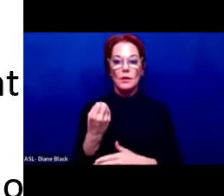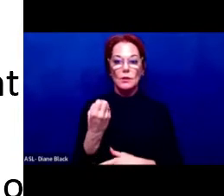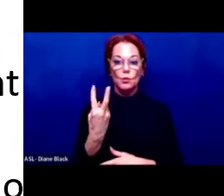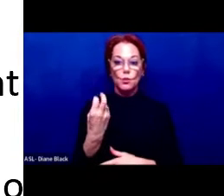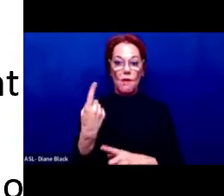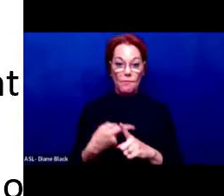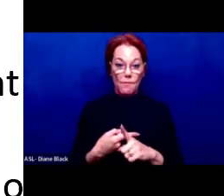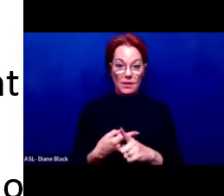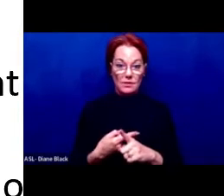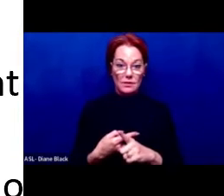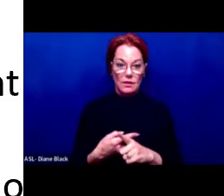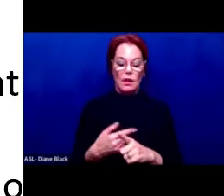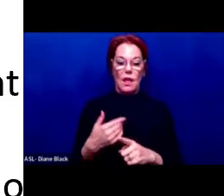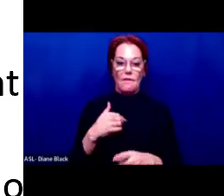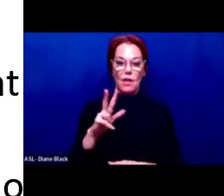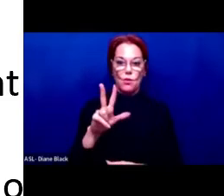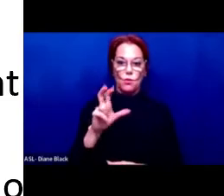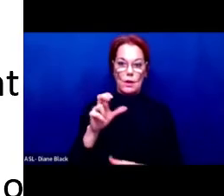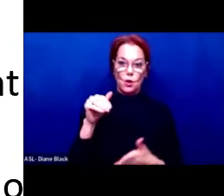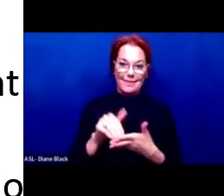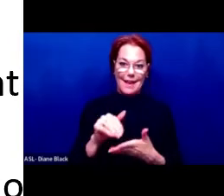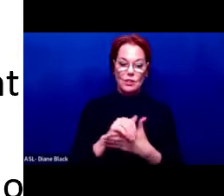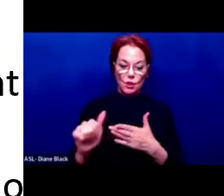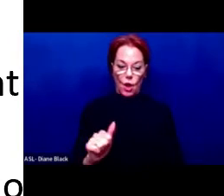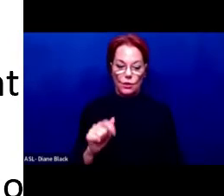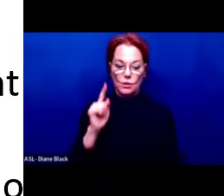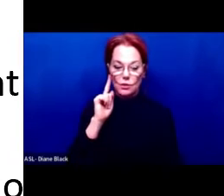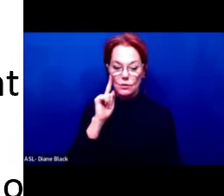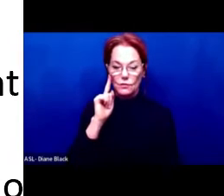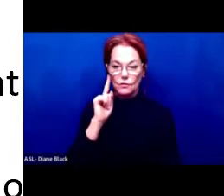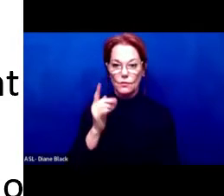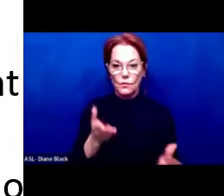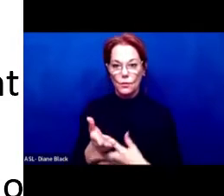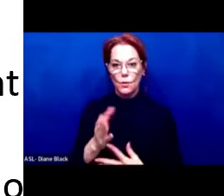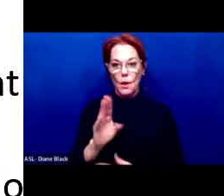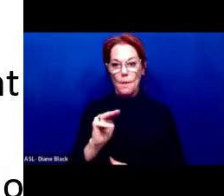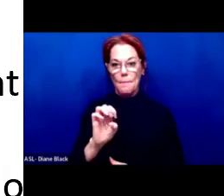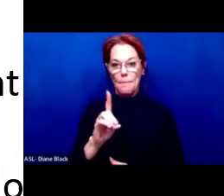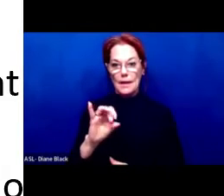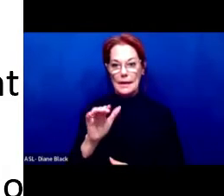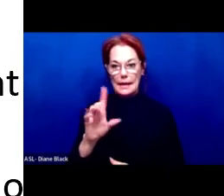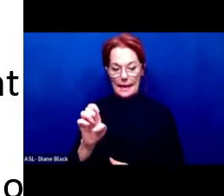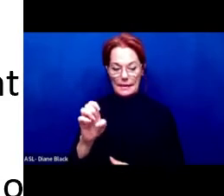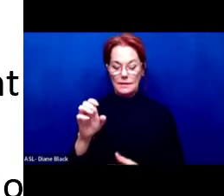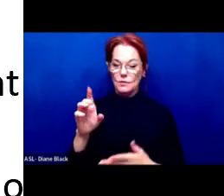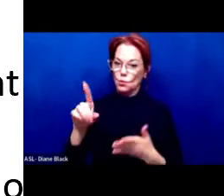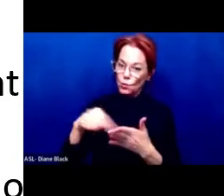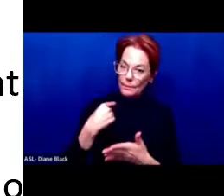over $300,000 for through Medicaid reimbursement. And they said it's changed their